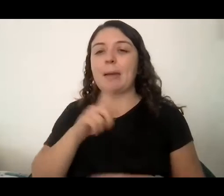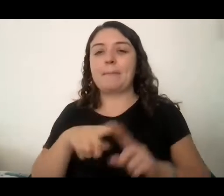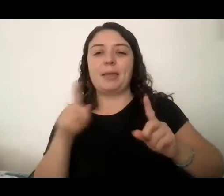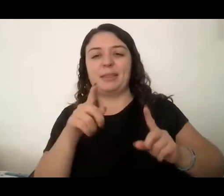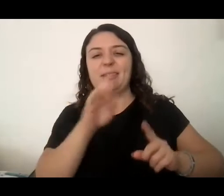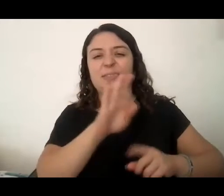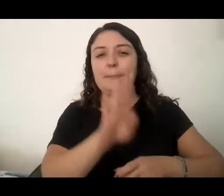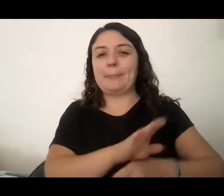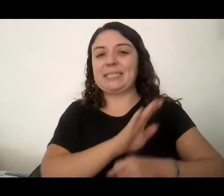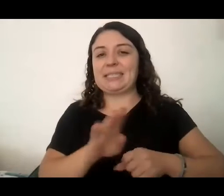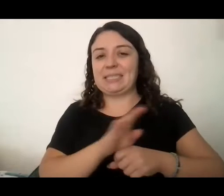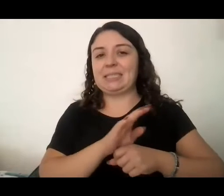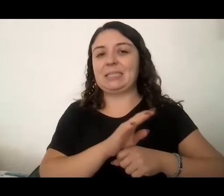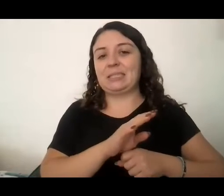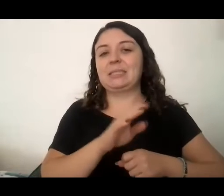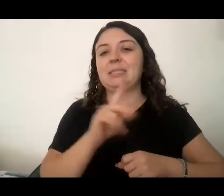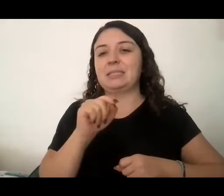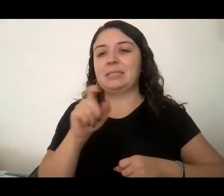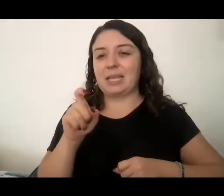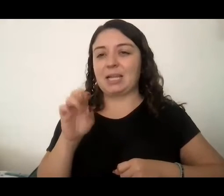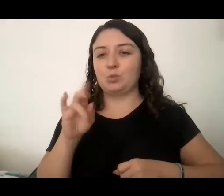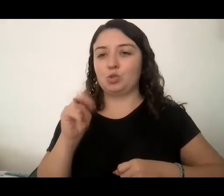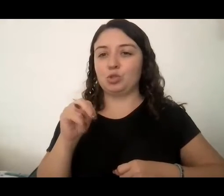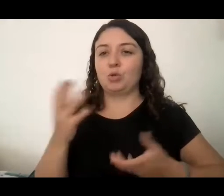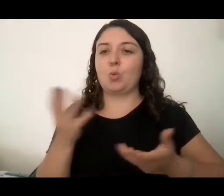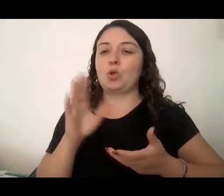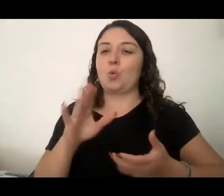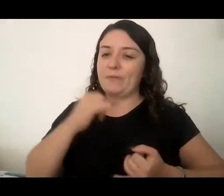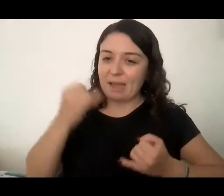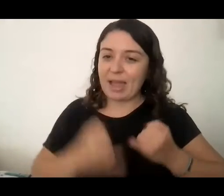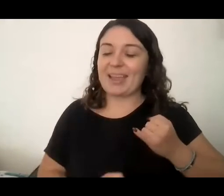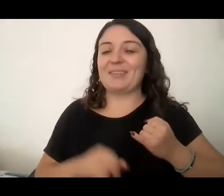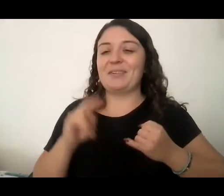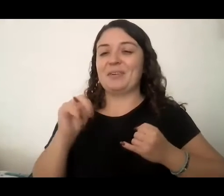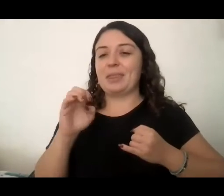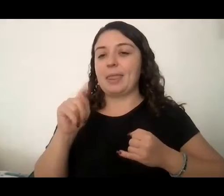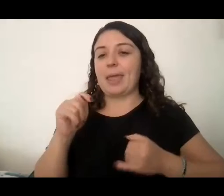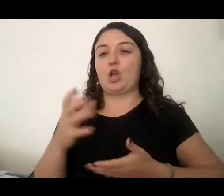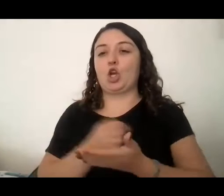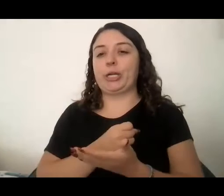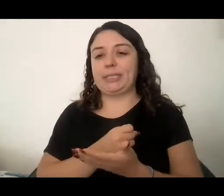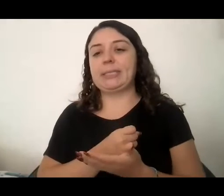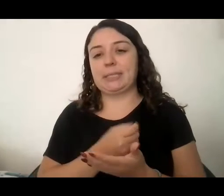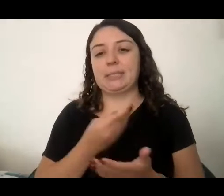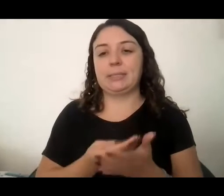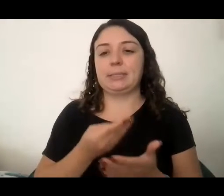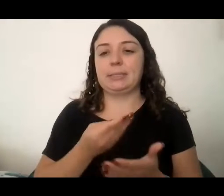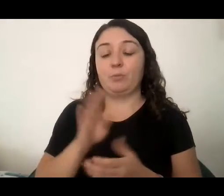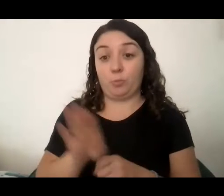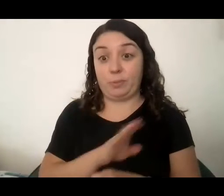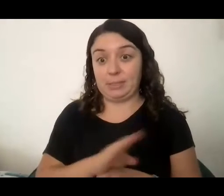tax return that they need. They need to know what your final net earnings were from your business.